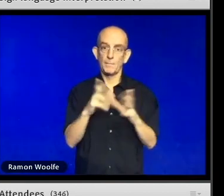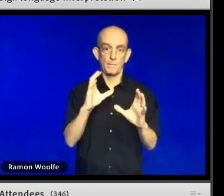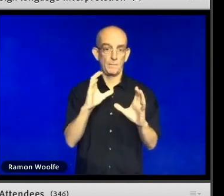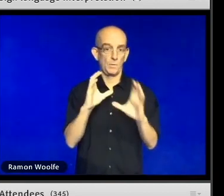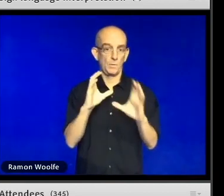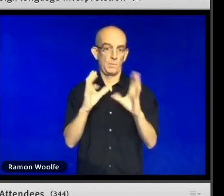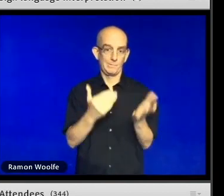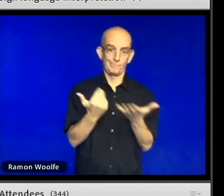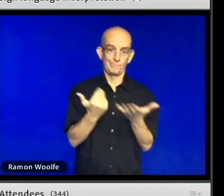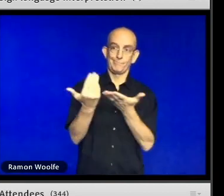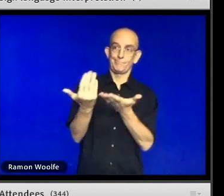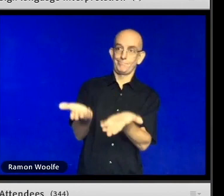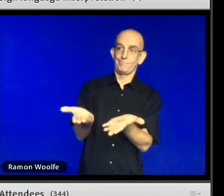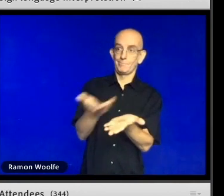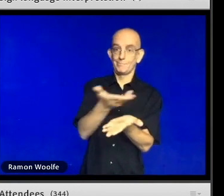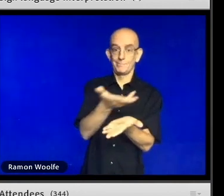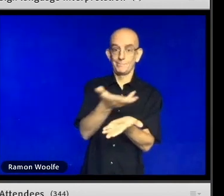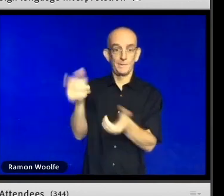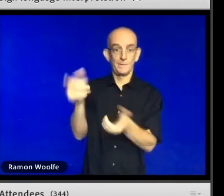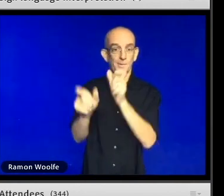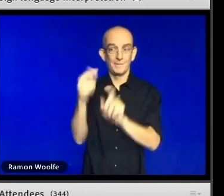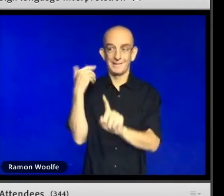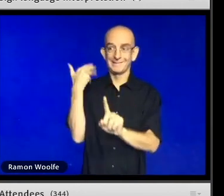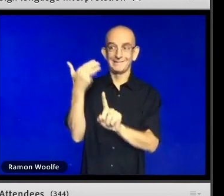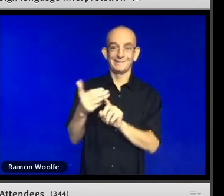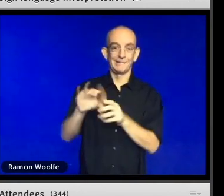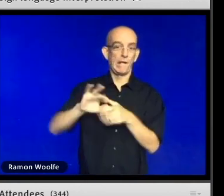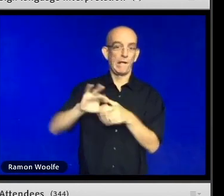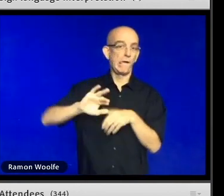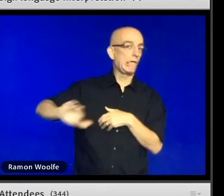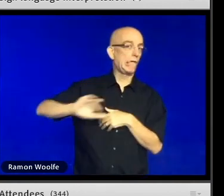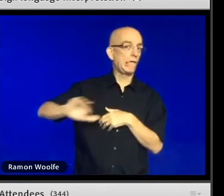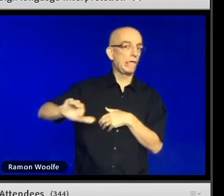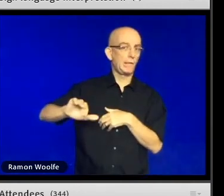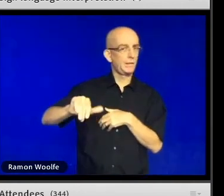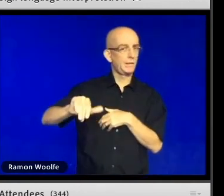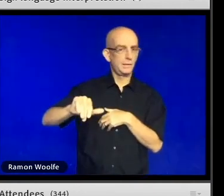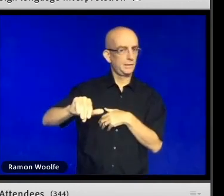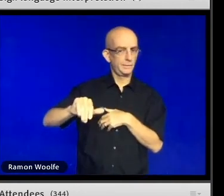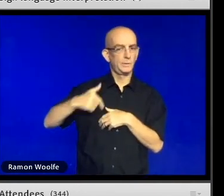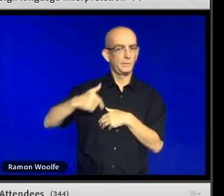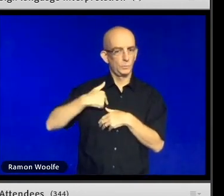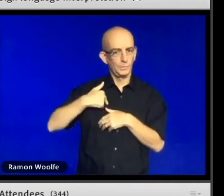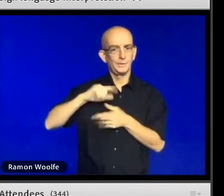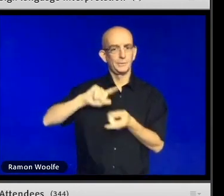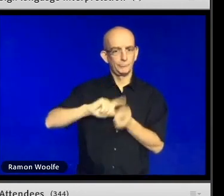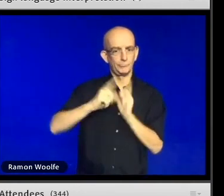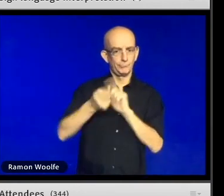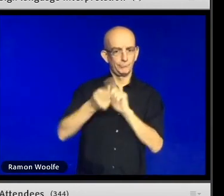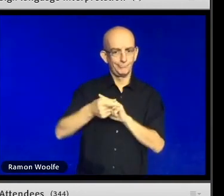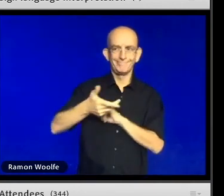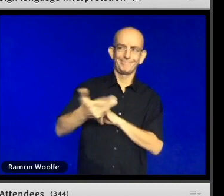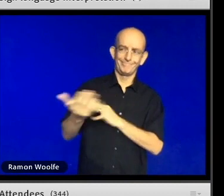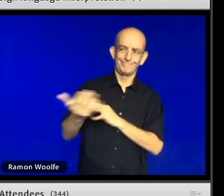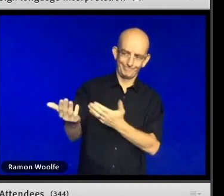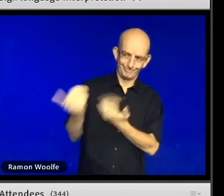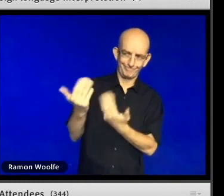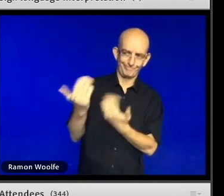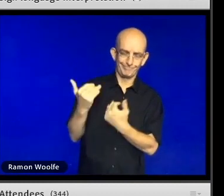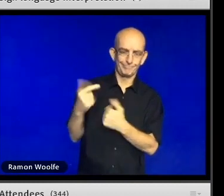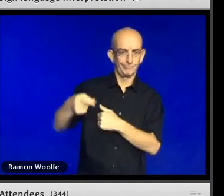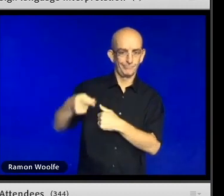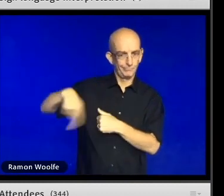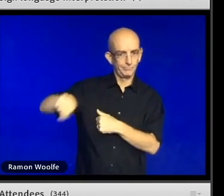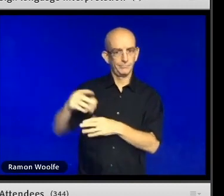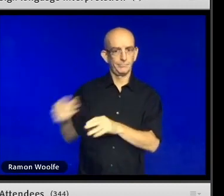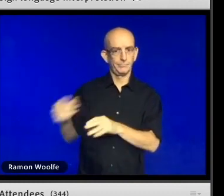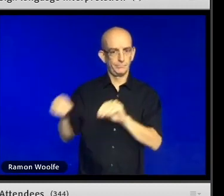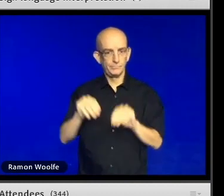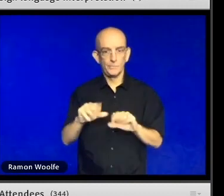ever, they would have inclusive programming is nice to do is a standard that needs to